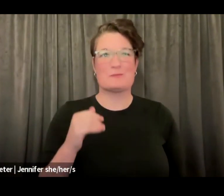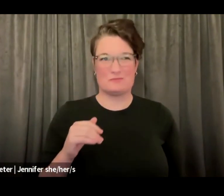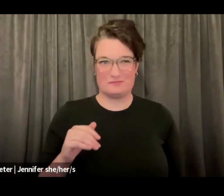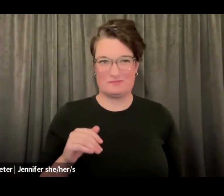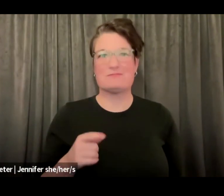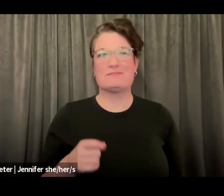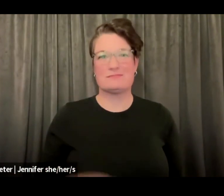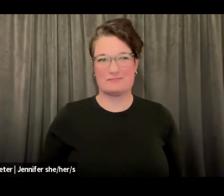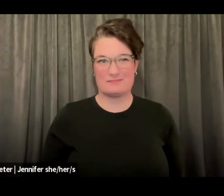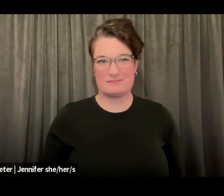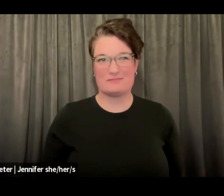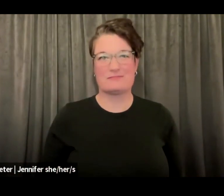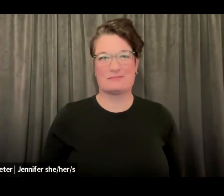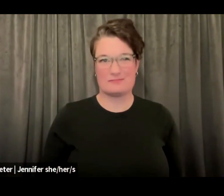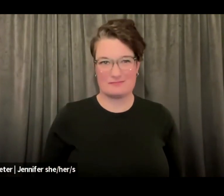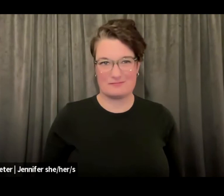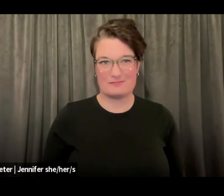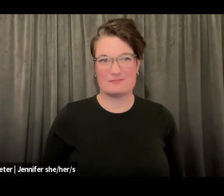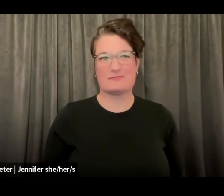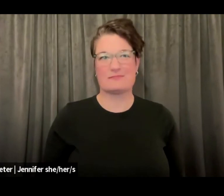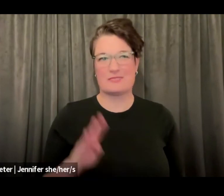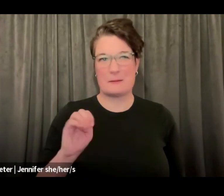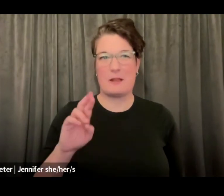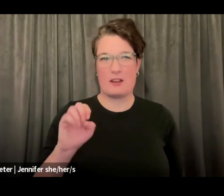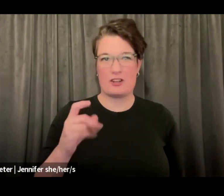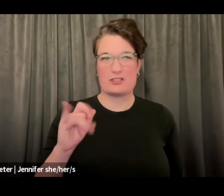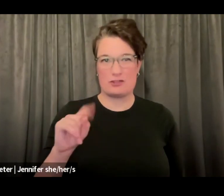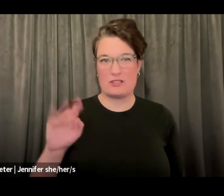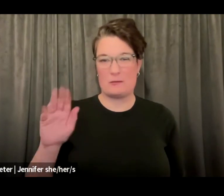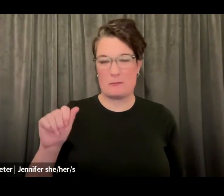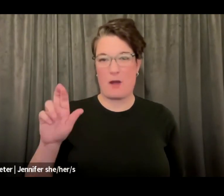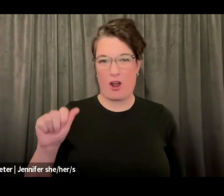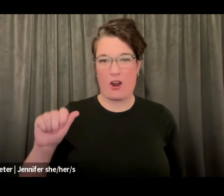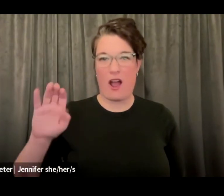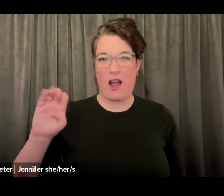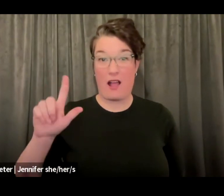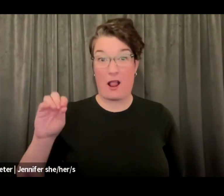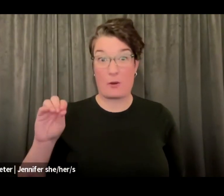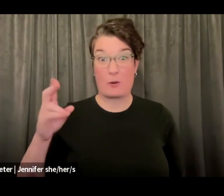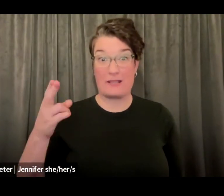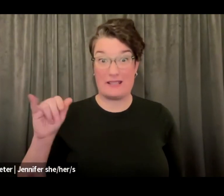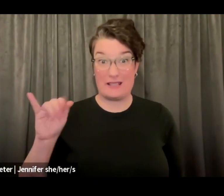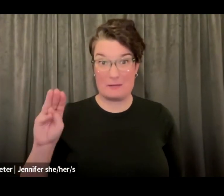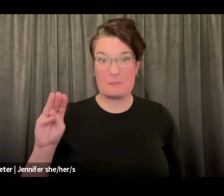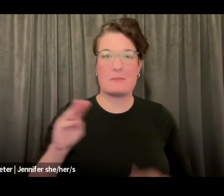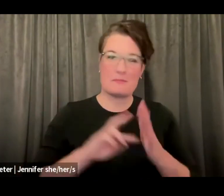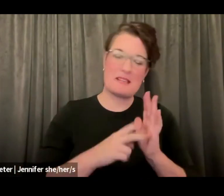Bereshit bara Elohim which we know as like "in the beginning," but this is Taya's version.